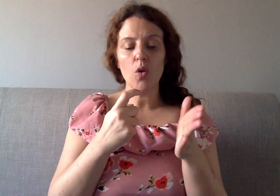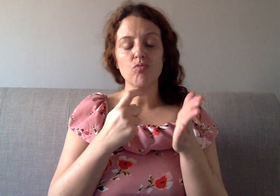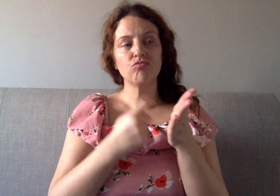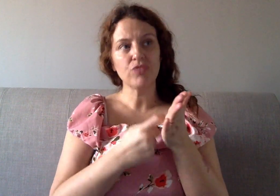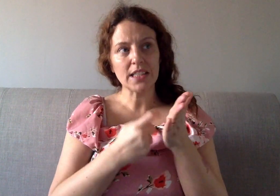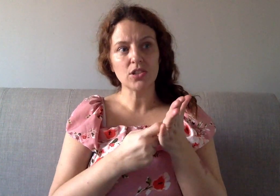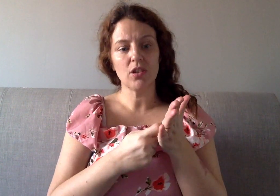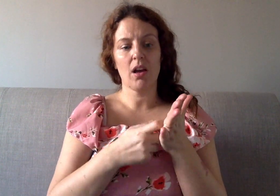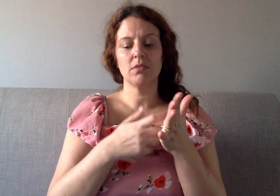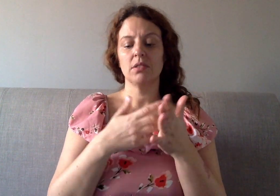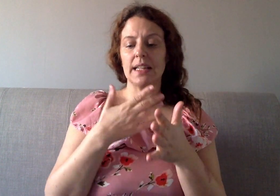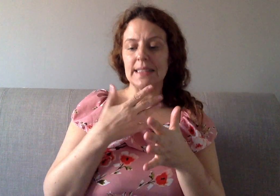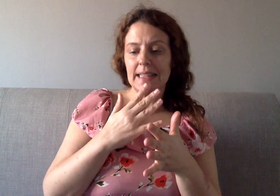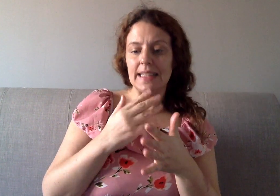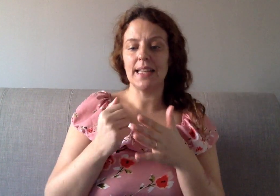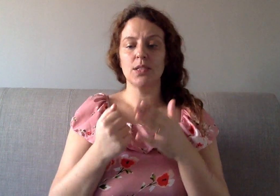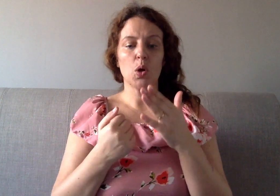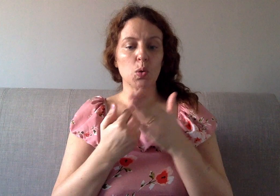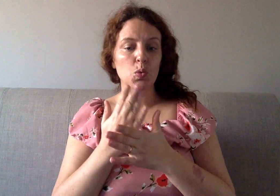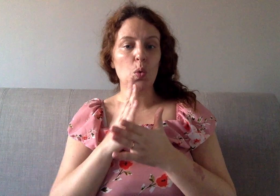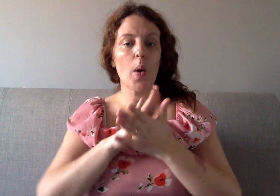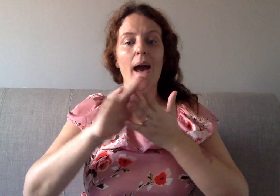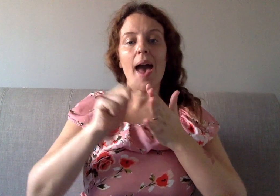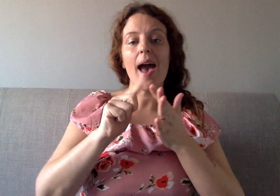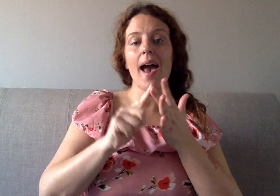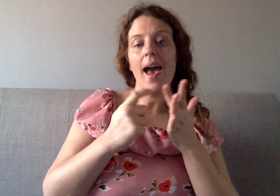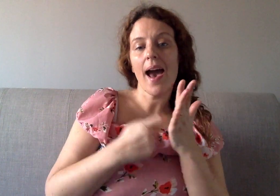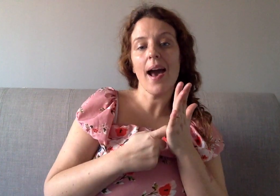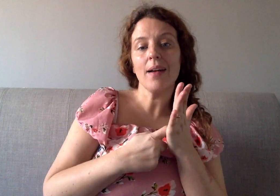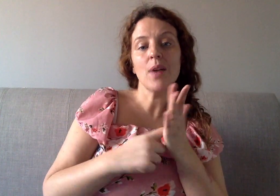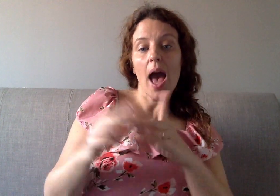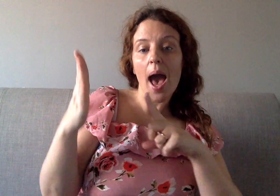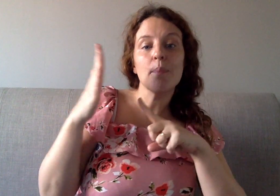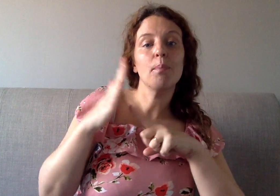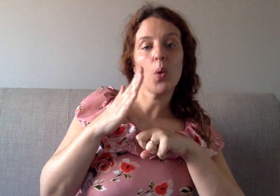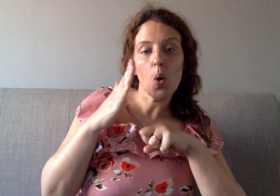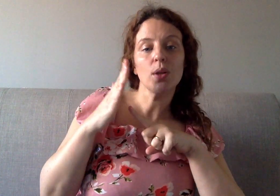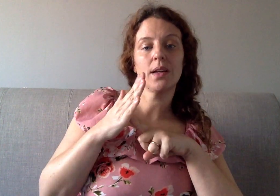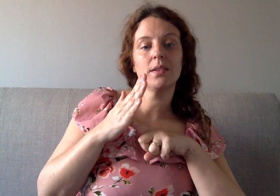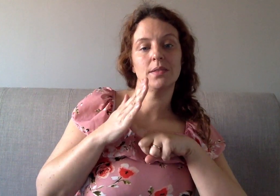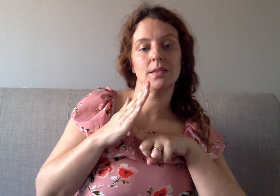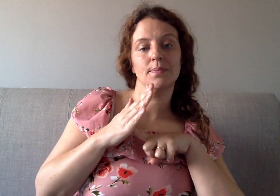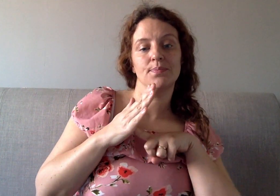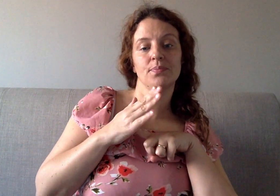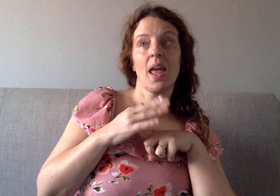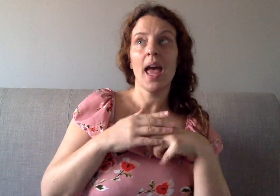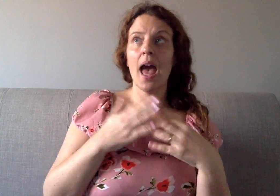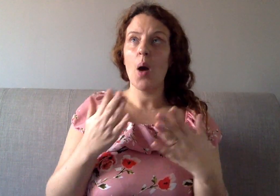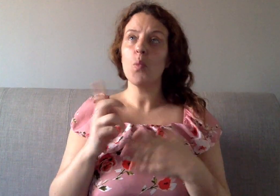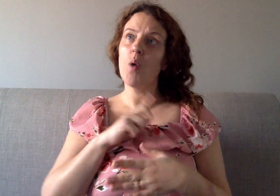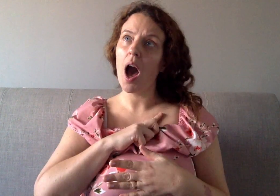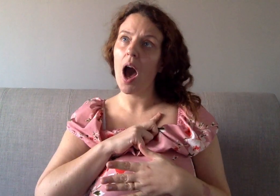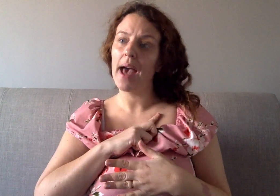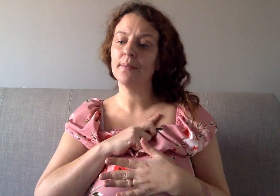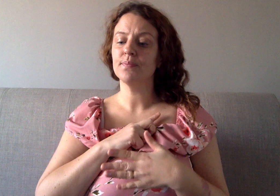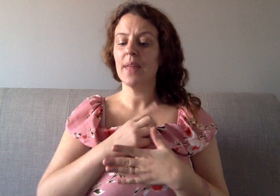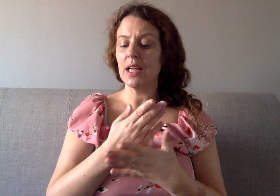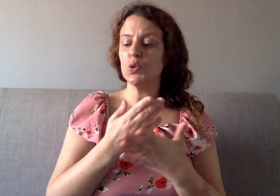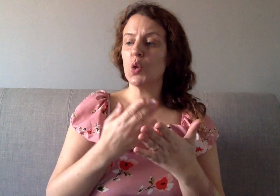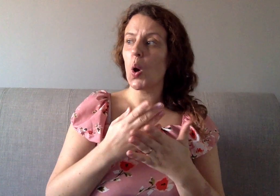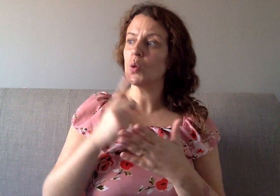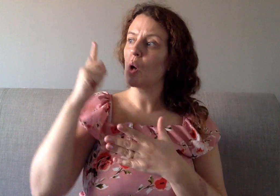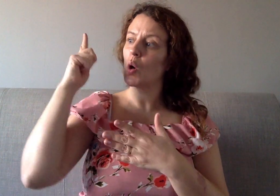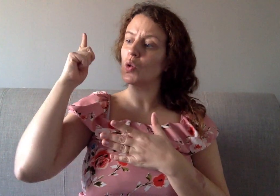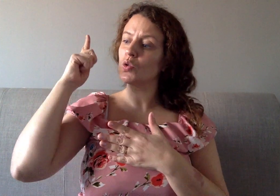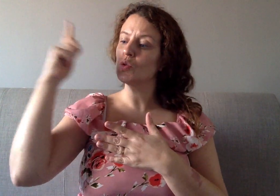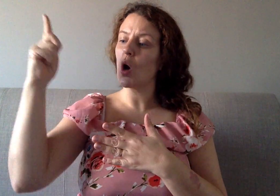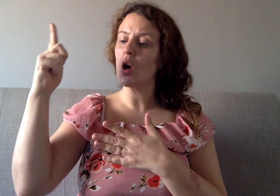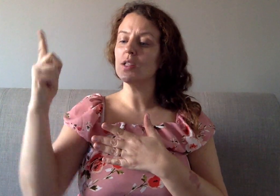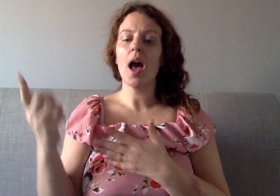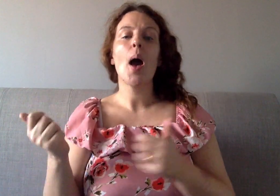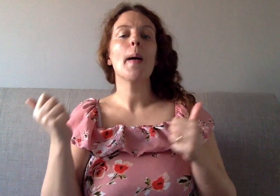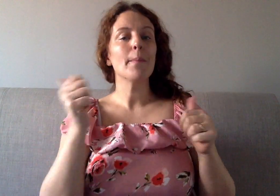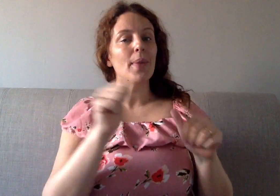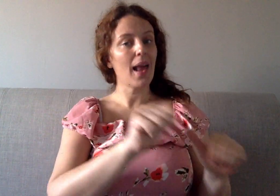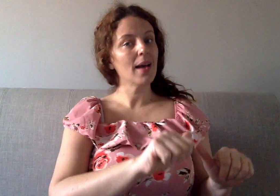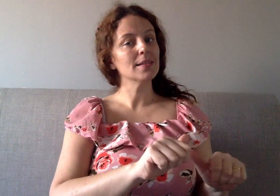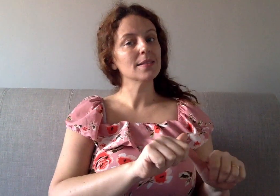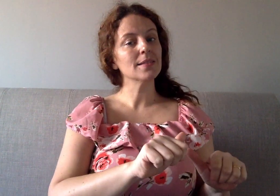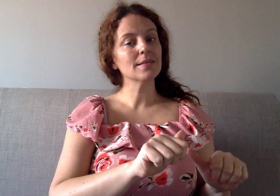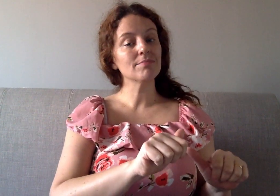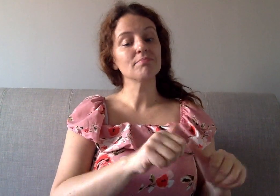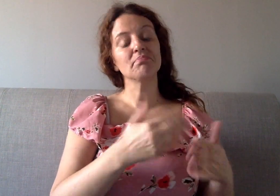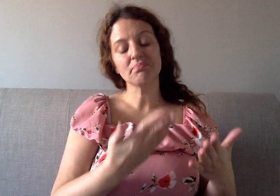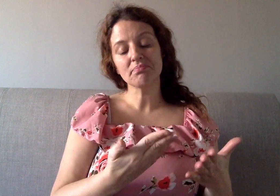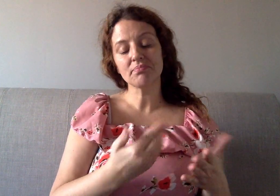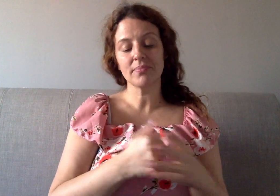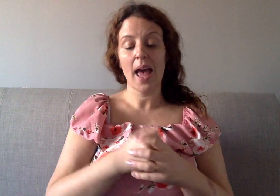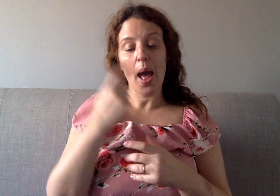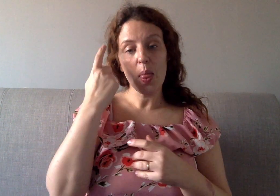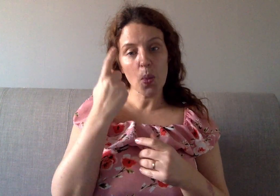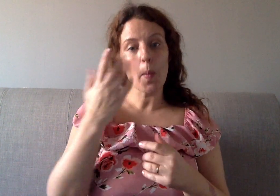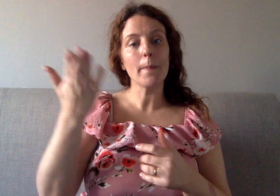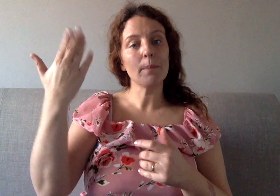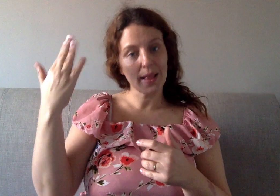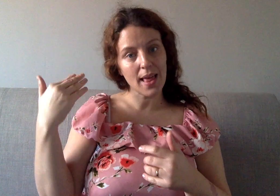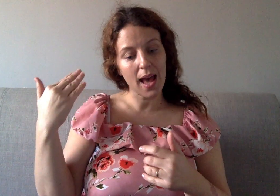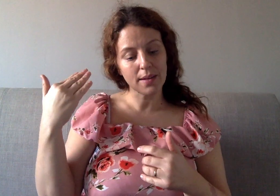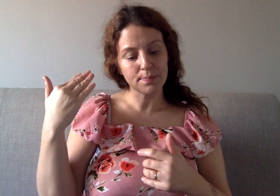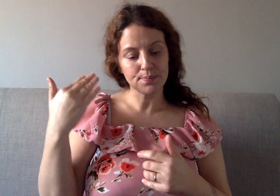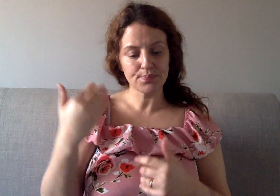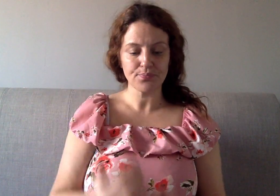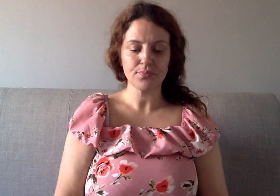Richard needed a new heir, it was important back then because it showed they had God's blessing.